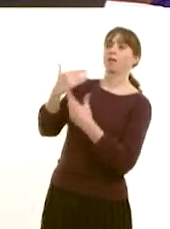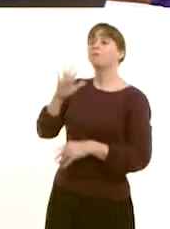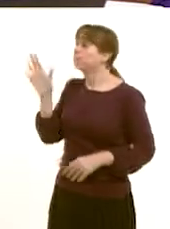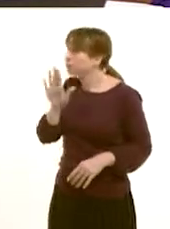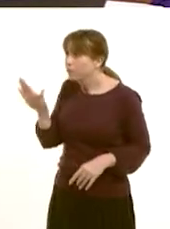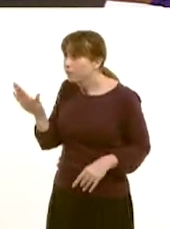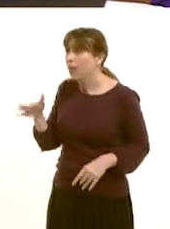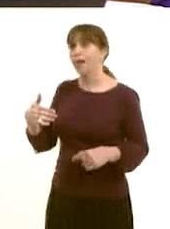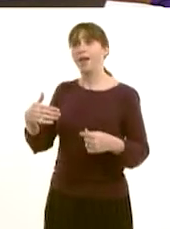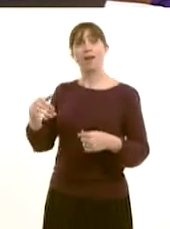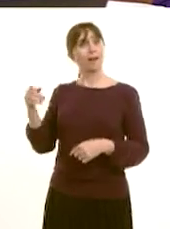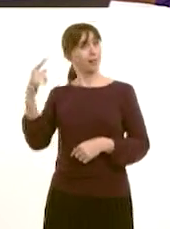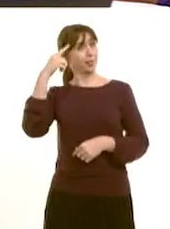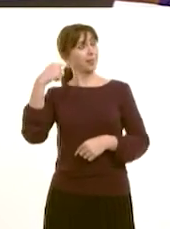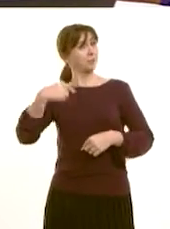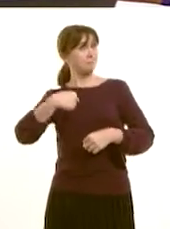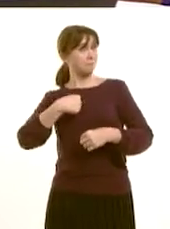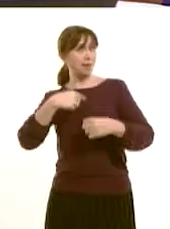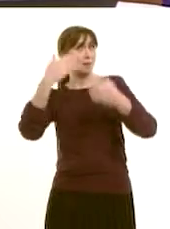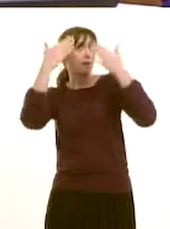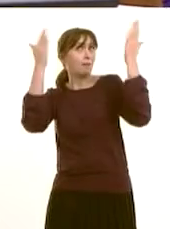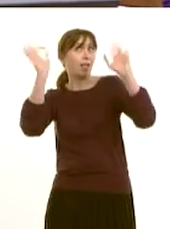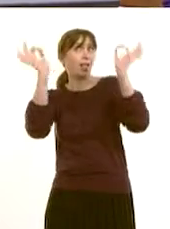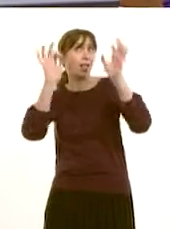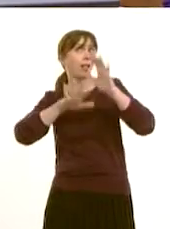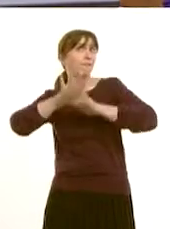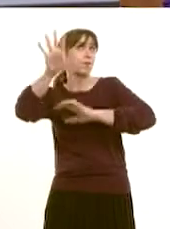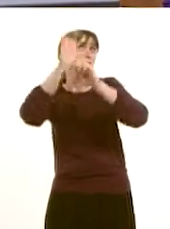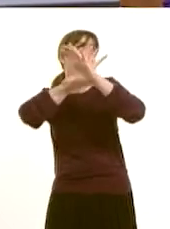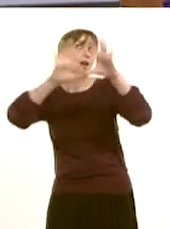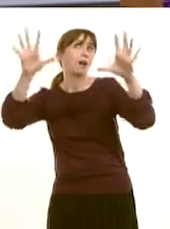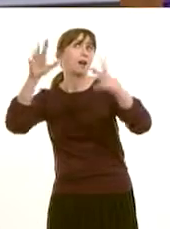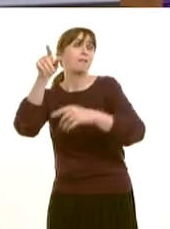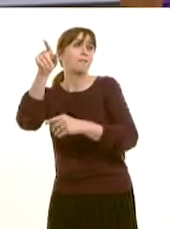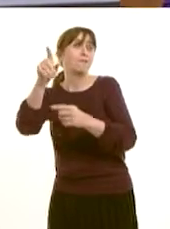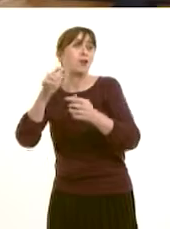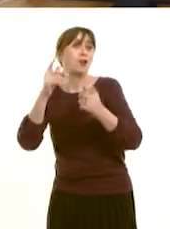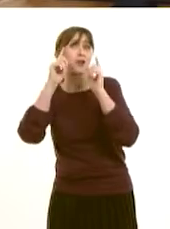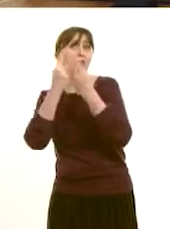I am accused of not having a vision for universities. Now, we donít know what on earth Plaid Cymruís policy actually is.